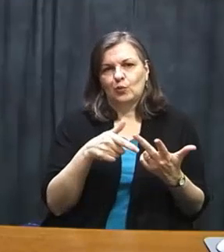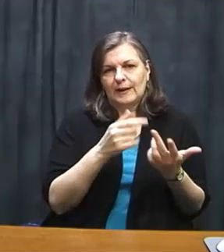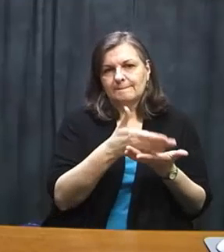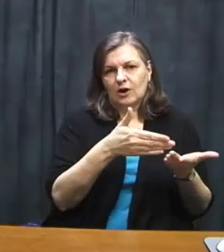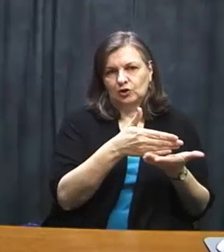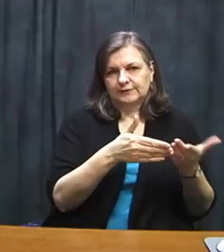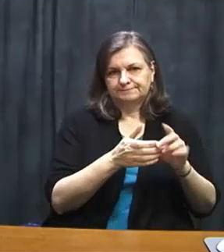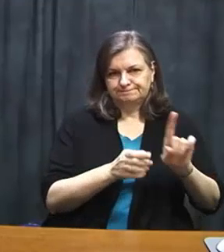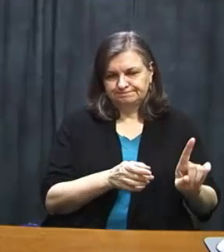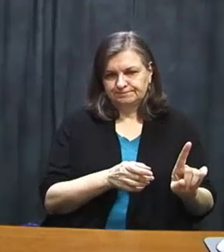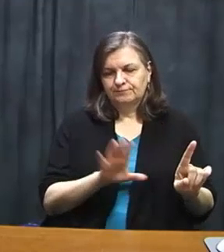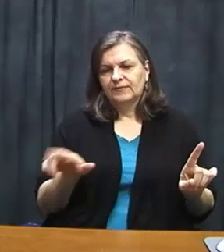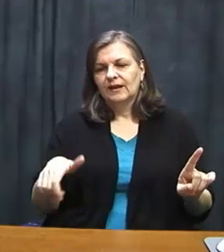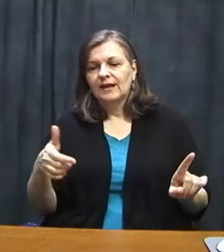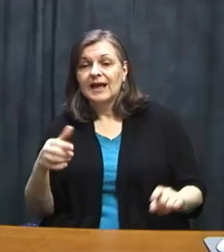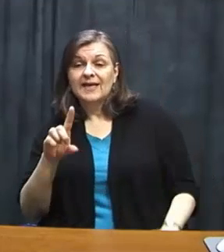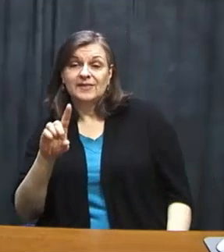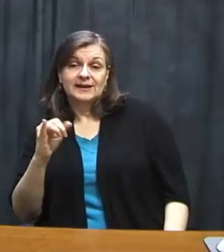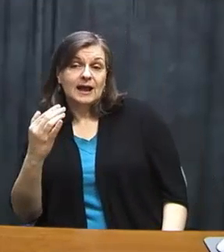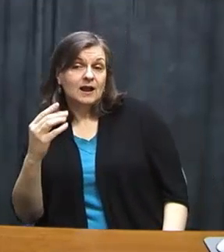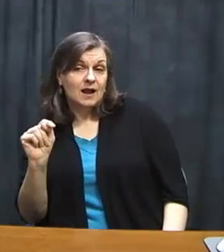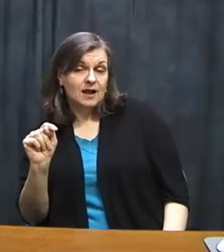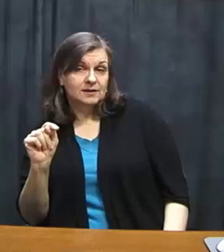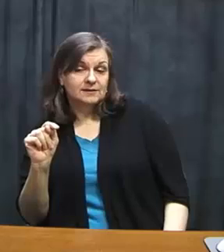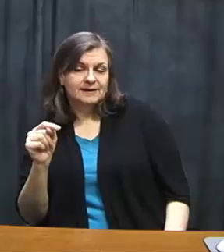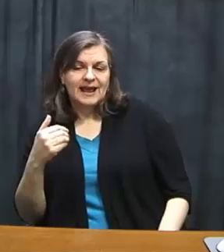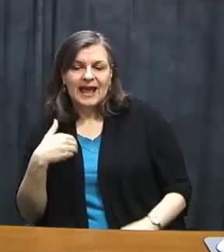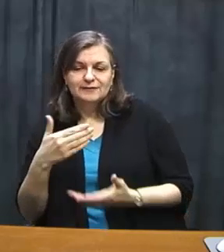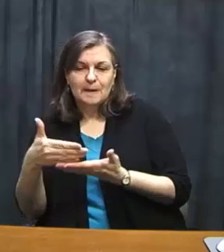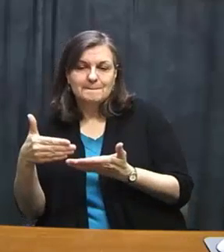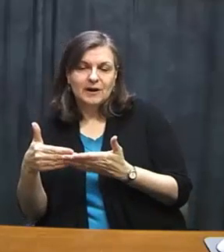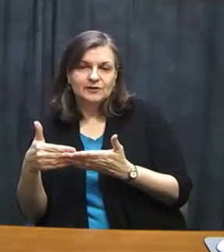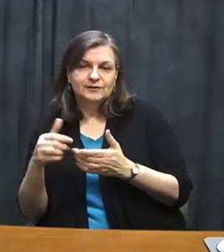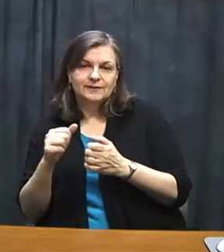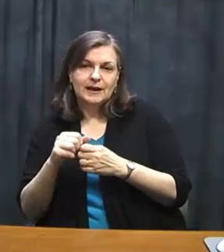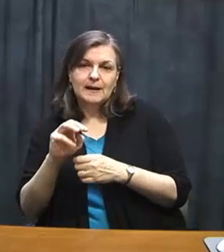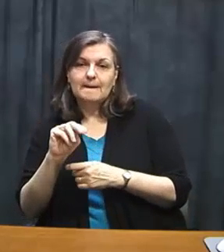the dicots have parts in fours our fives